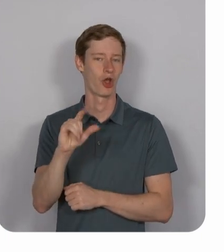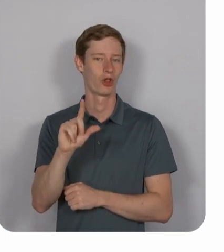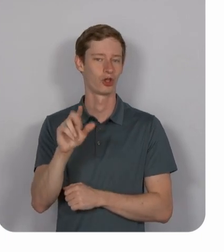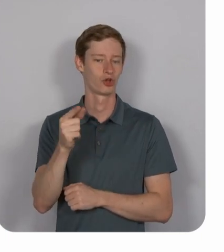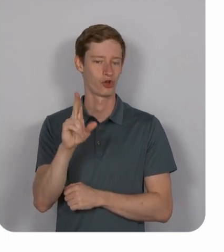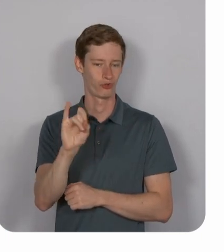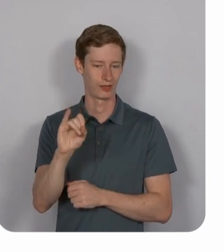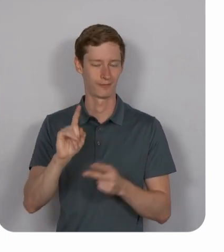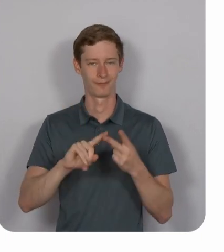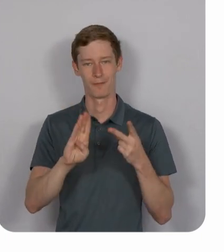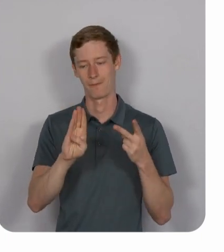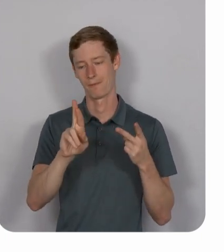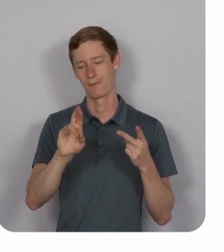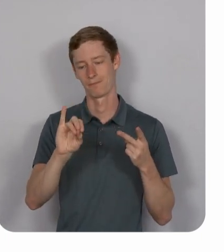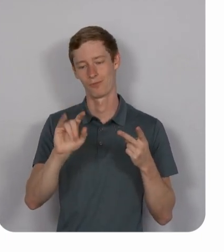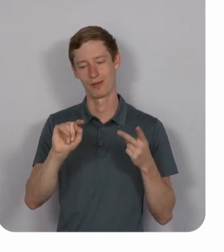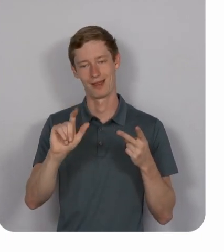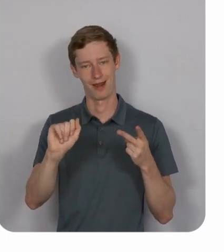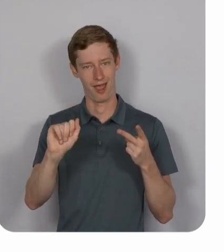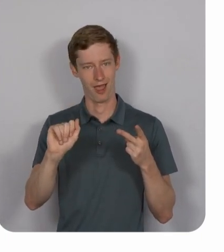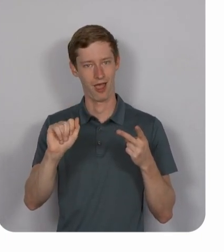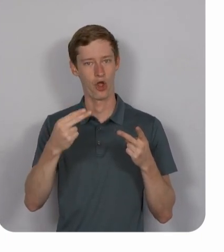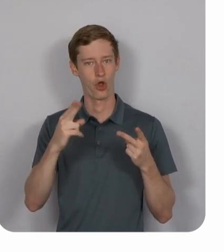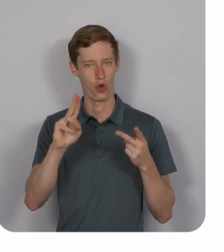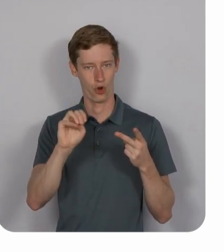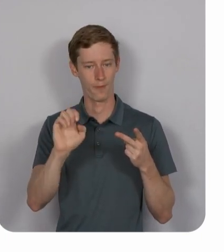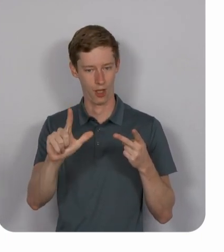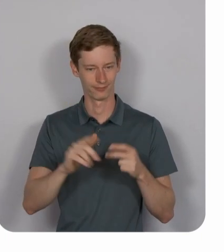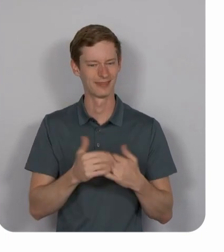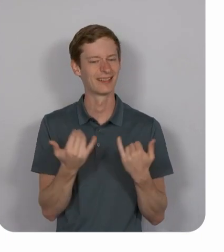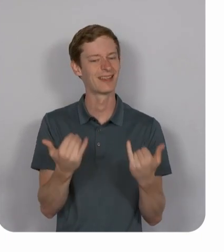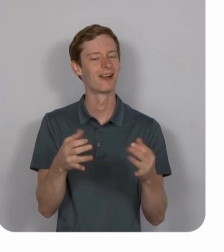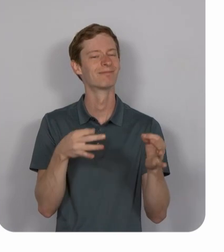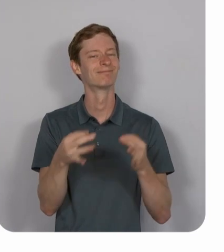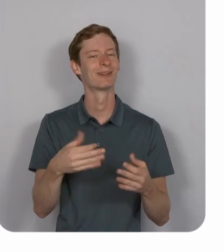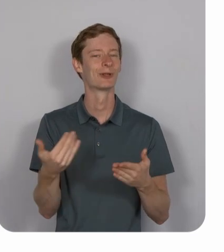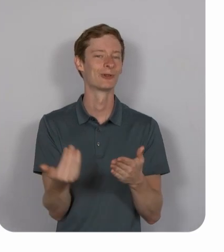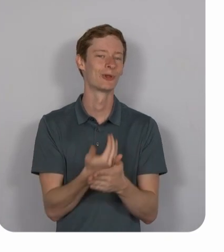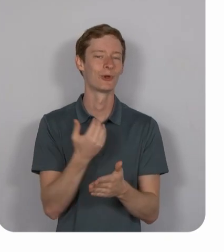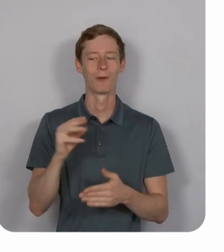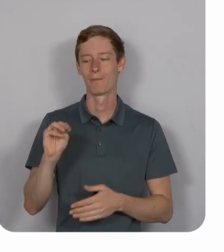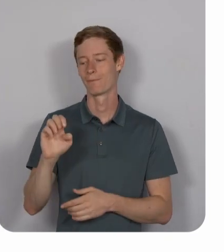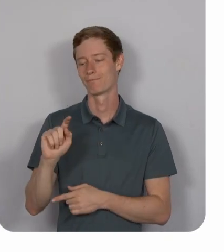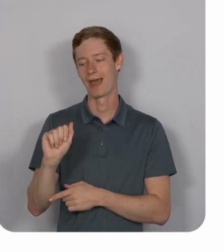Now let’s talk about the all-new Meta Quest Touch Plus controllers that come with the Quest 3.